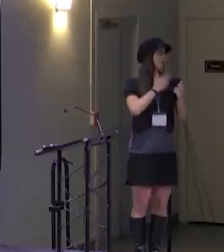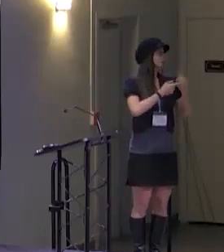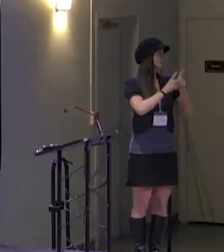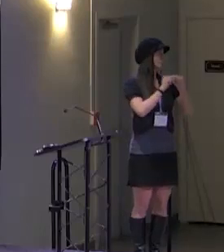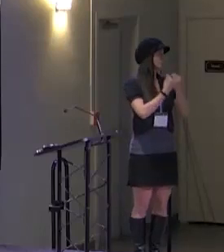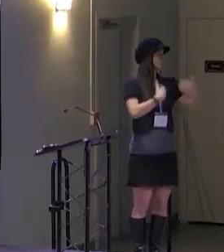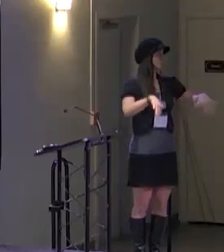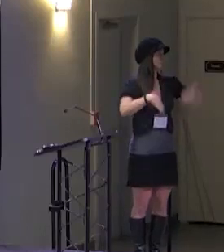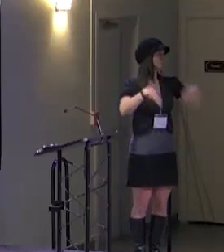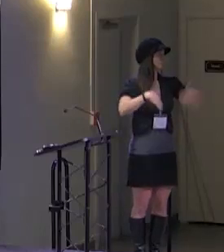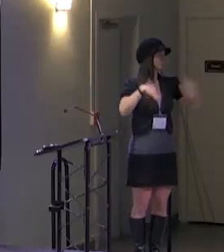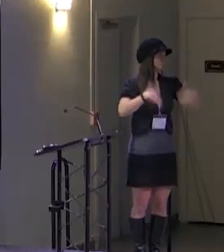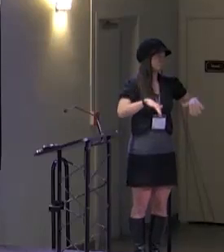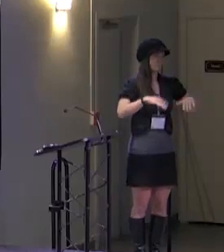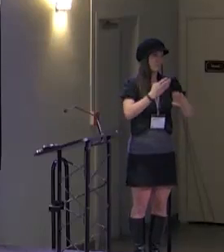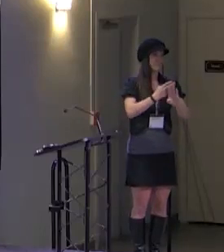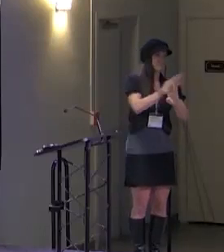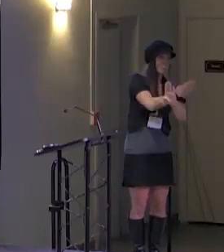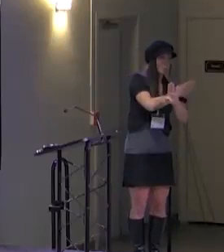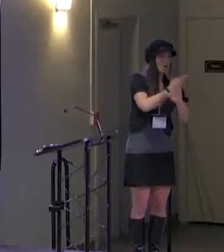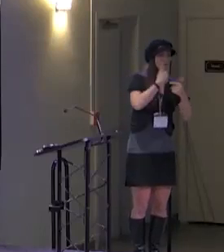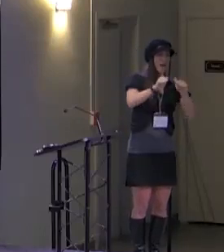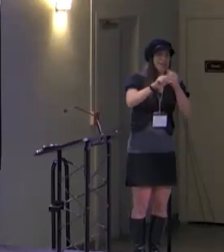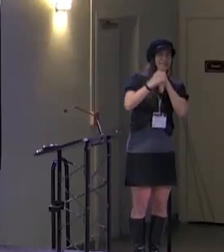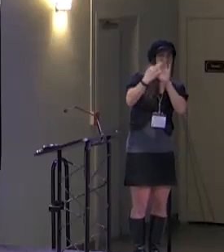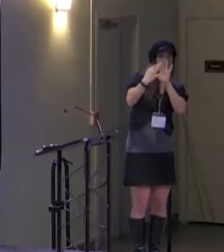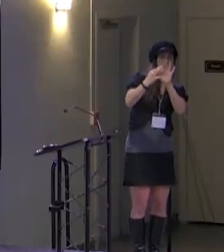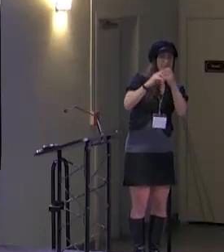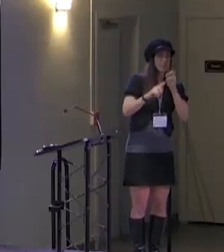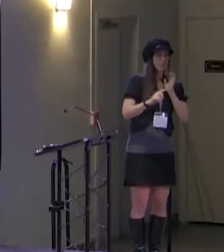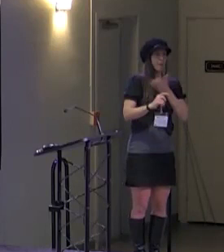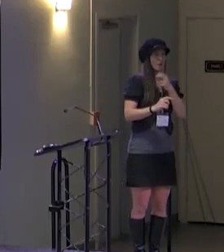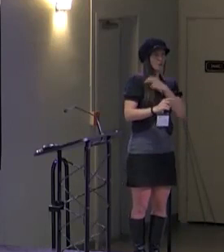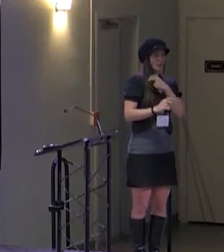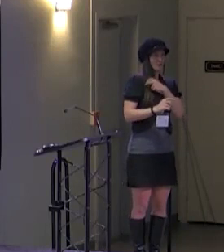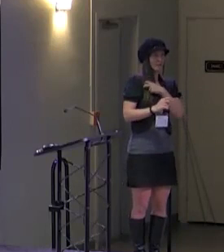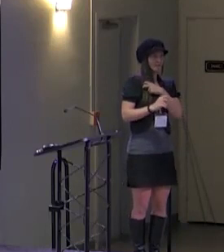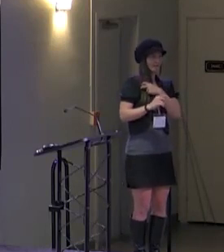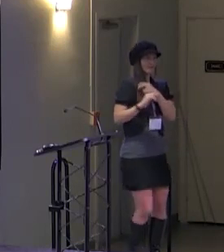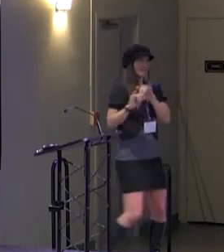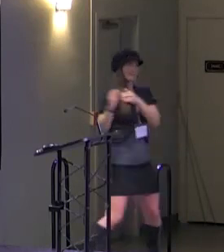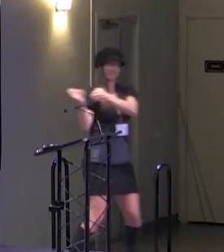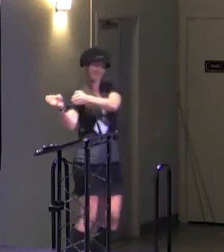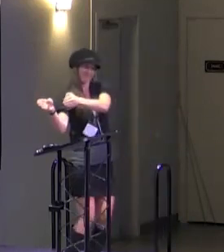And I just have to tell you guys, it has been life-changing for our translation team. Before that, in terms of getting feedback from our consultant, who is Stuart over here?